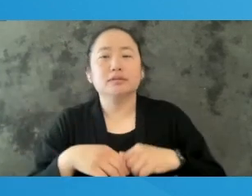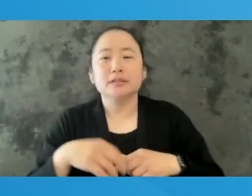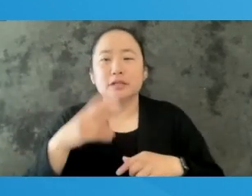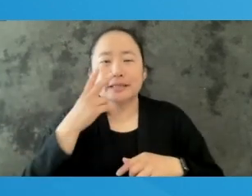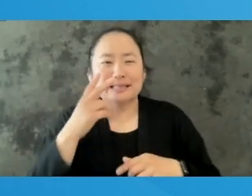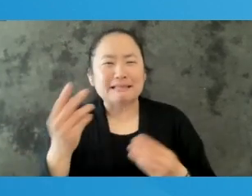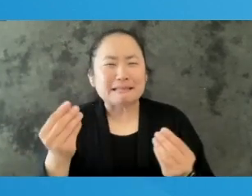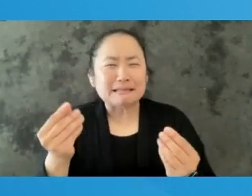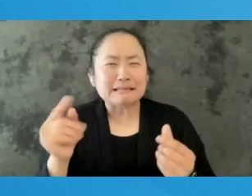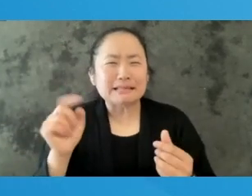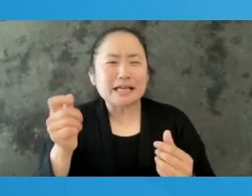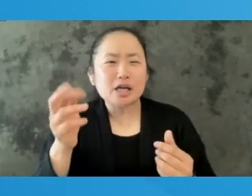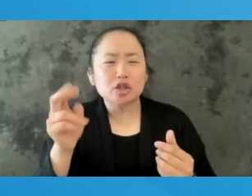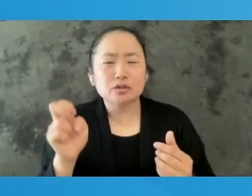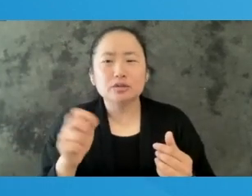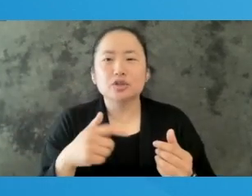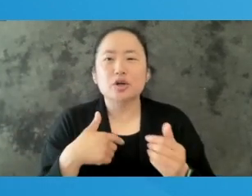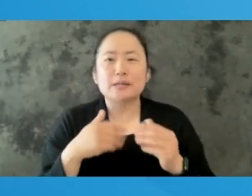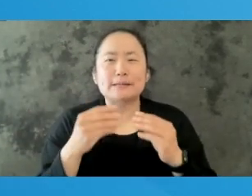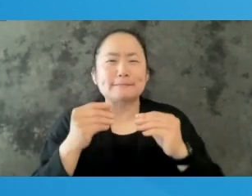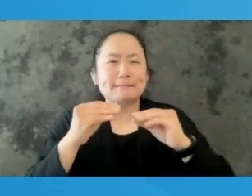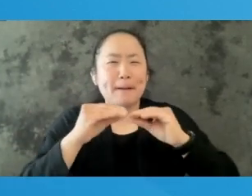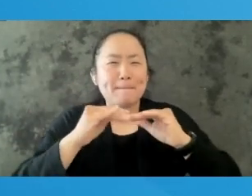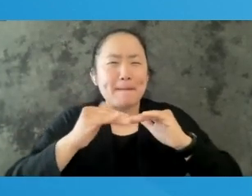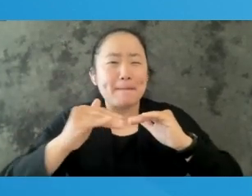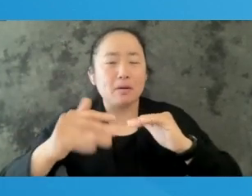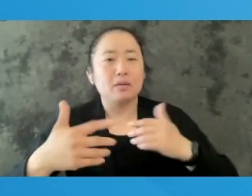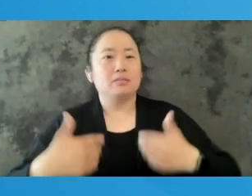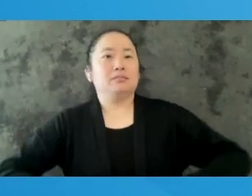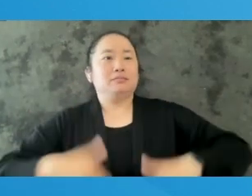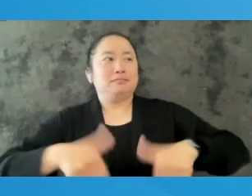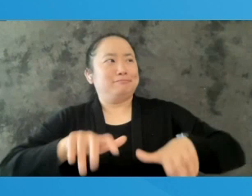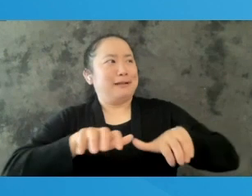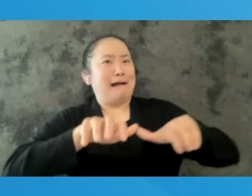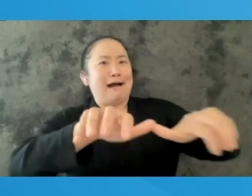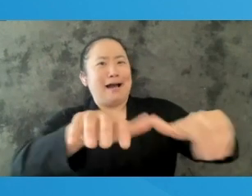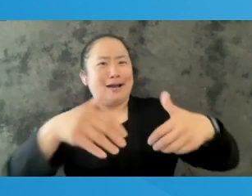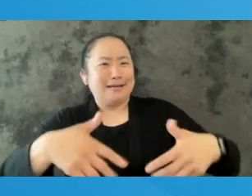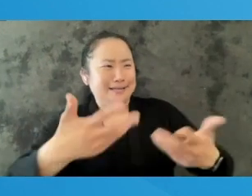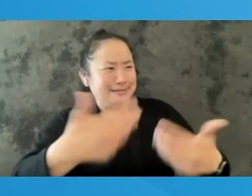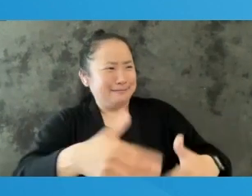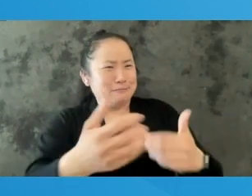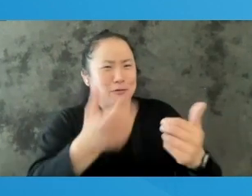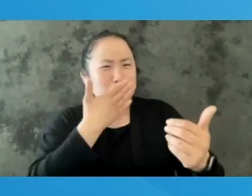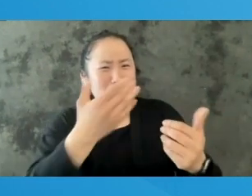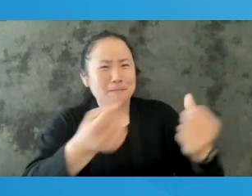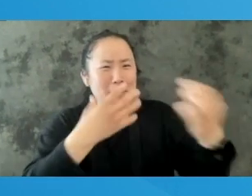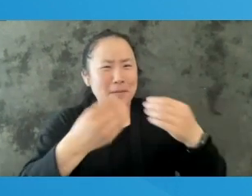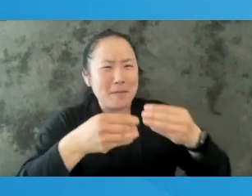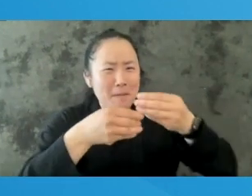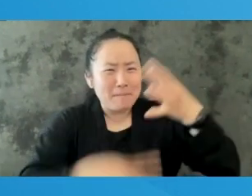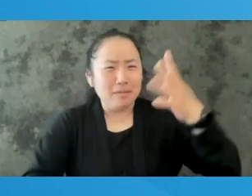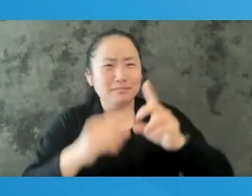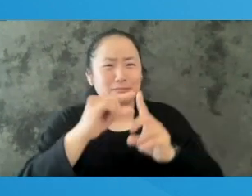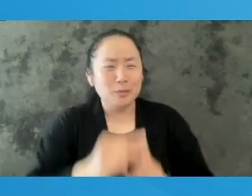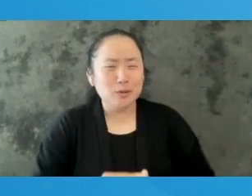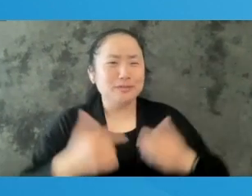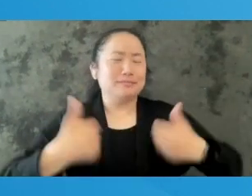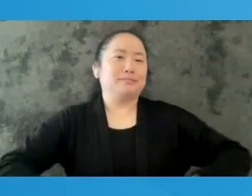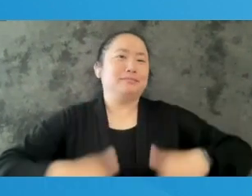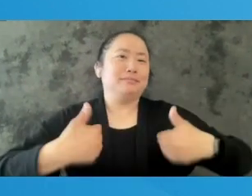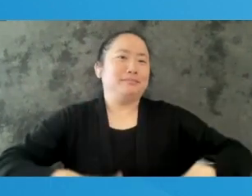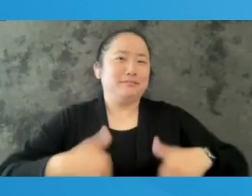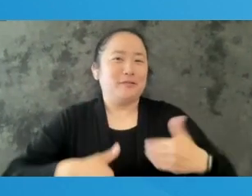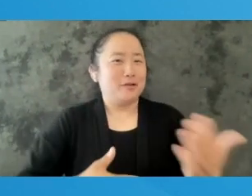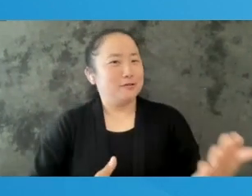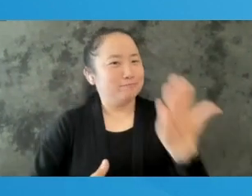So, we have a great group of words here from our first close look.